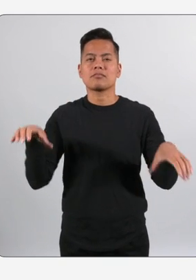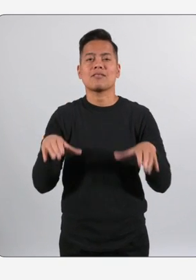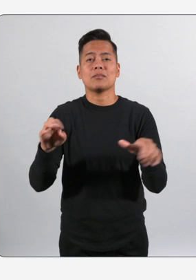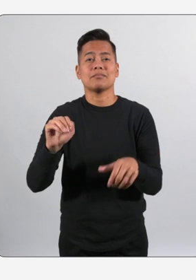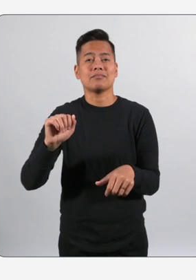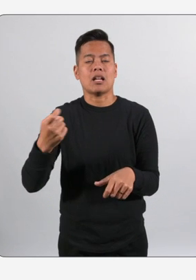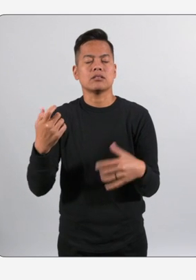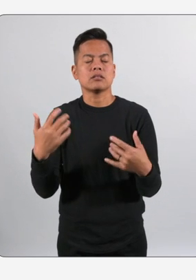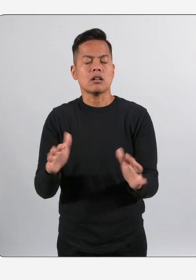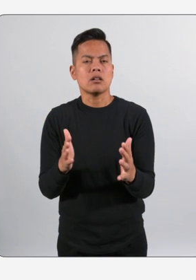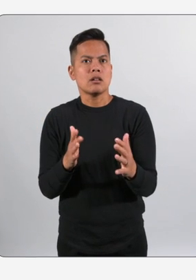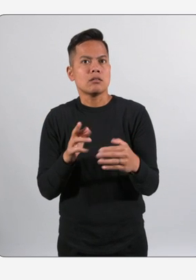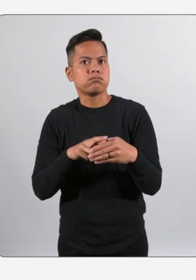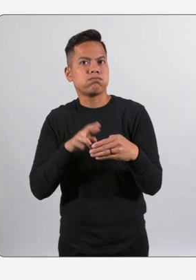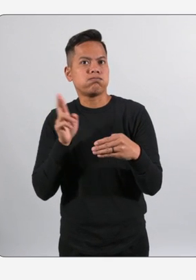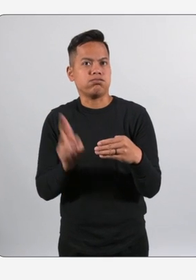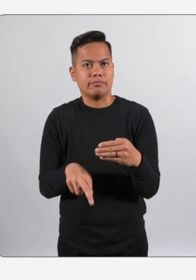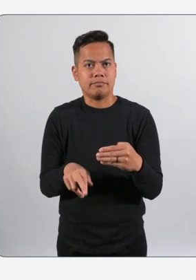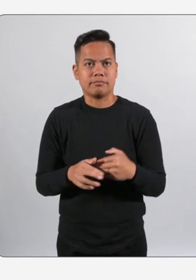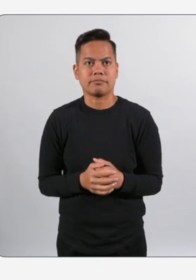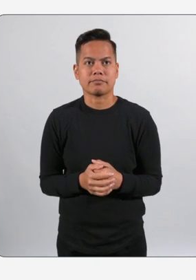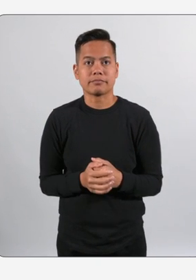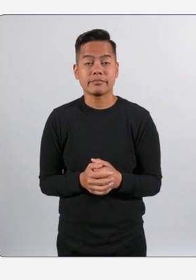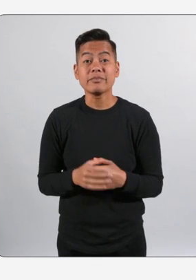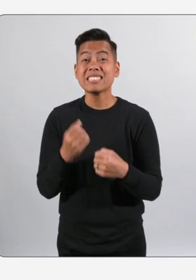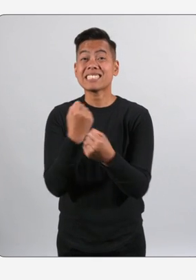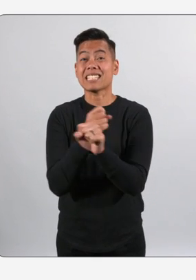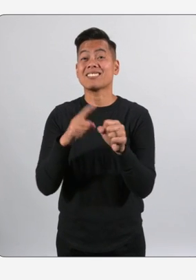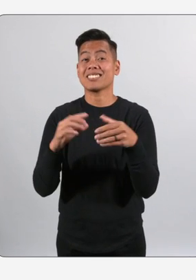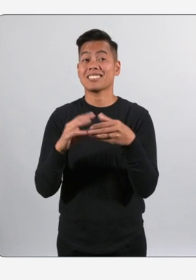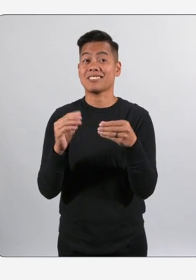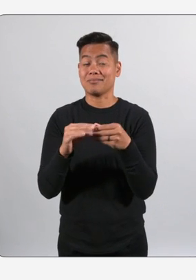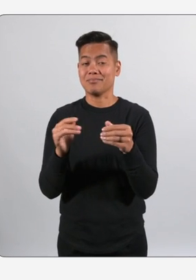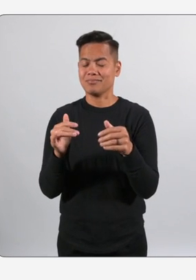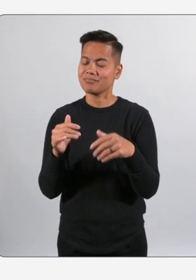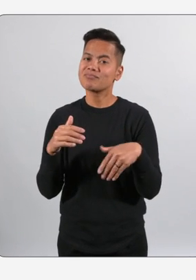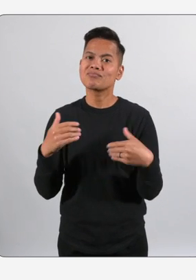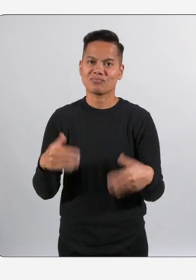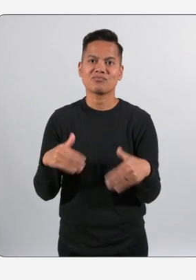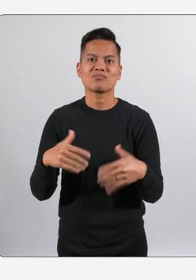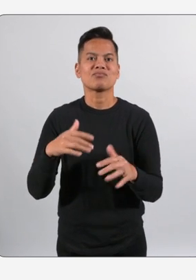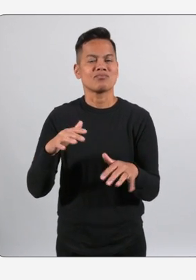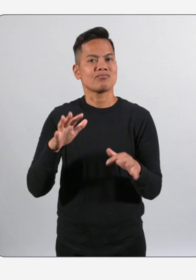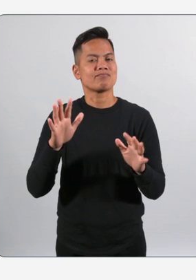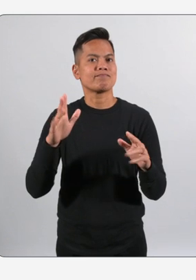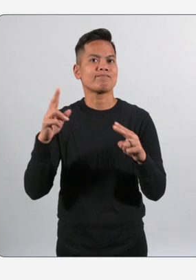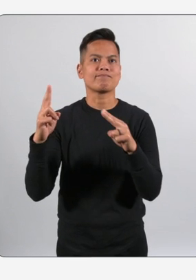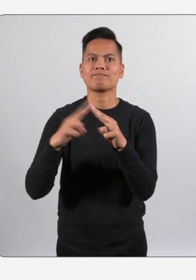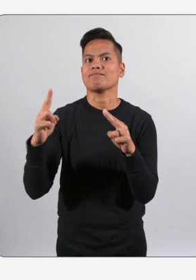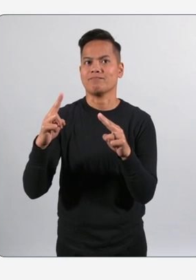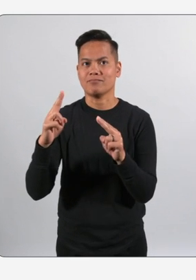results. I think it's safe to say this is our most requested feature, so I'm thrilled to announce that